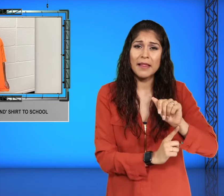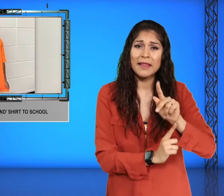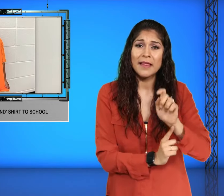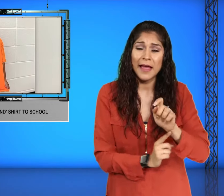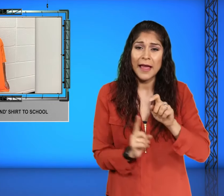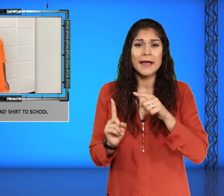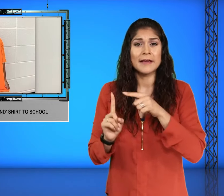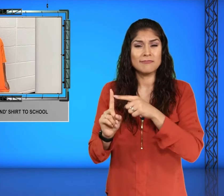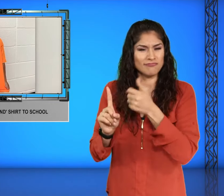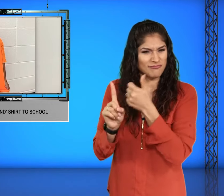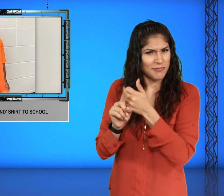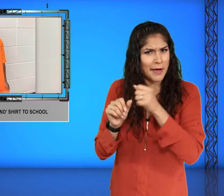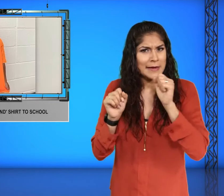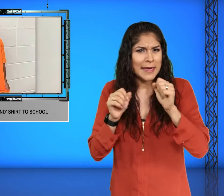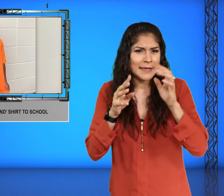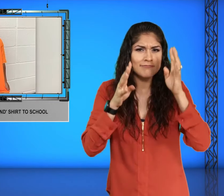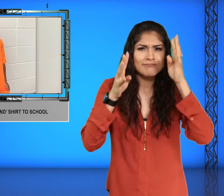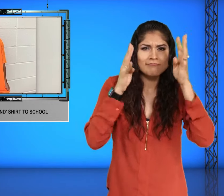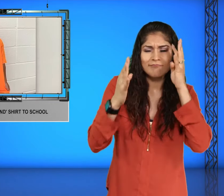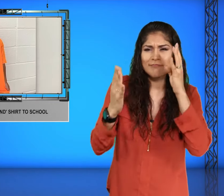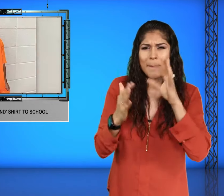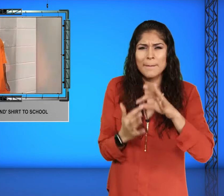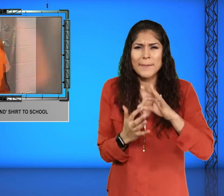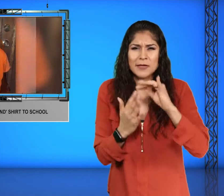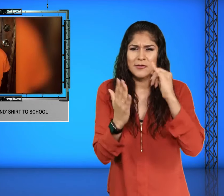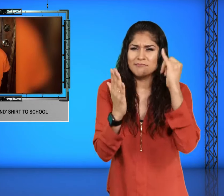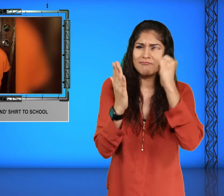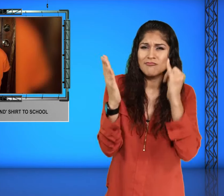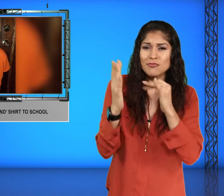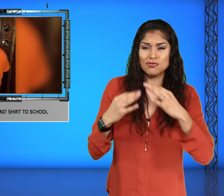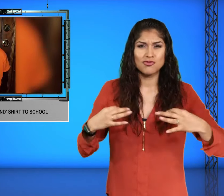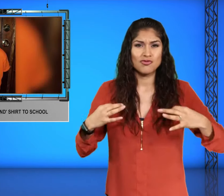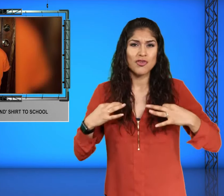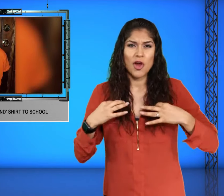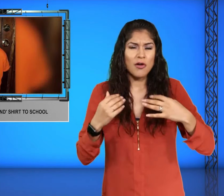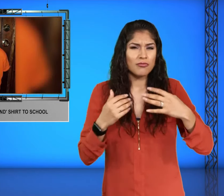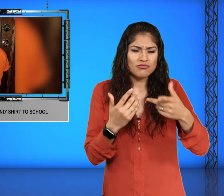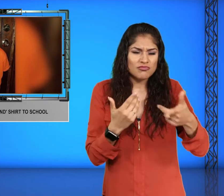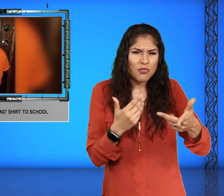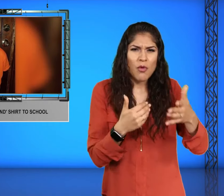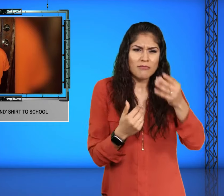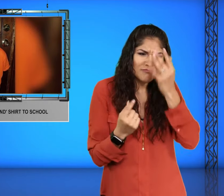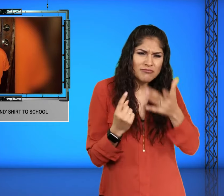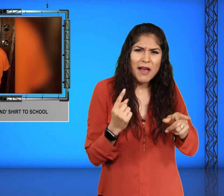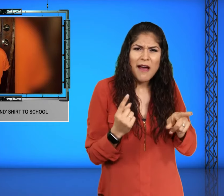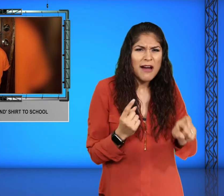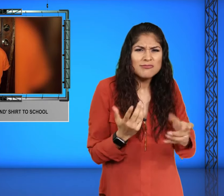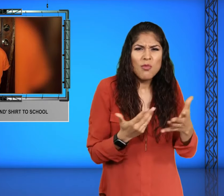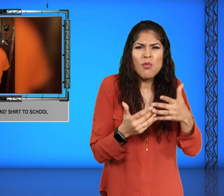The Trump administration has faced strong backlash and criticism for the raids.